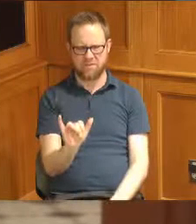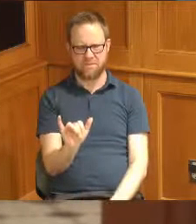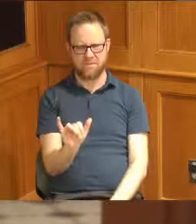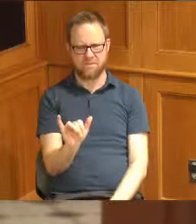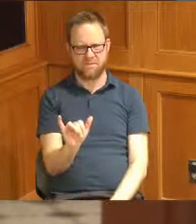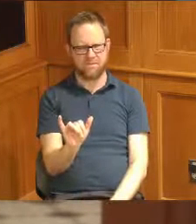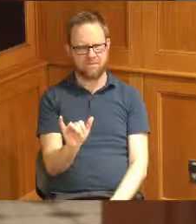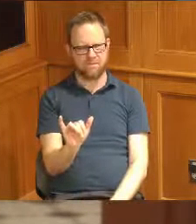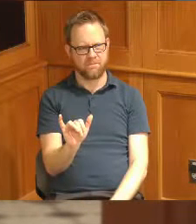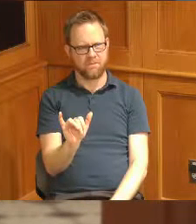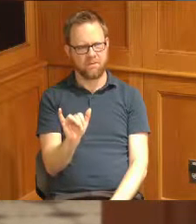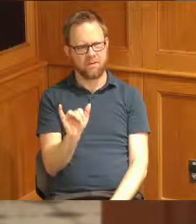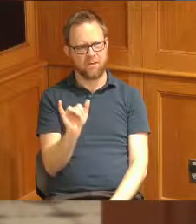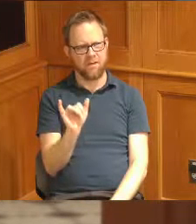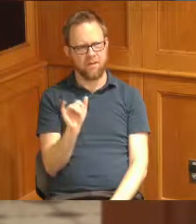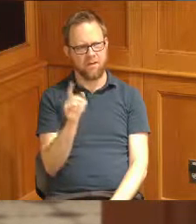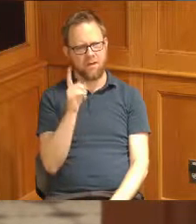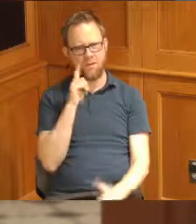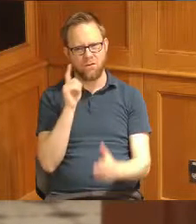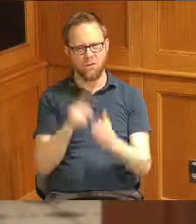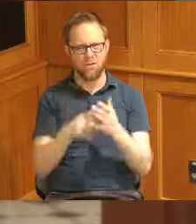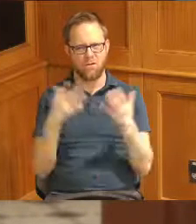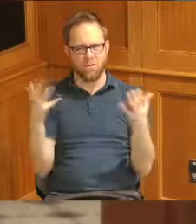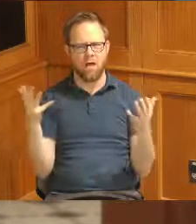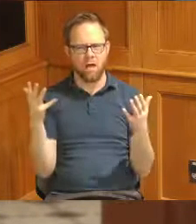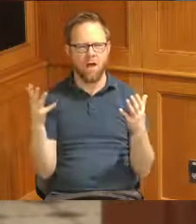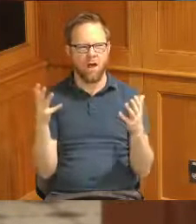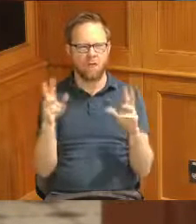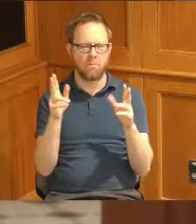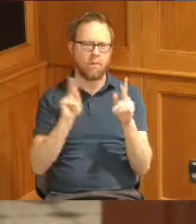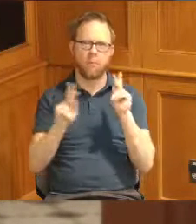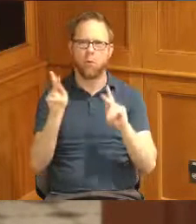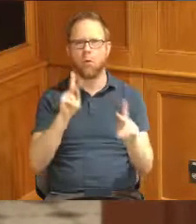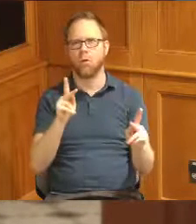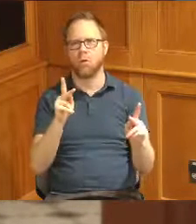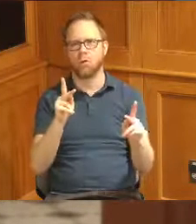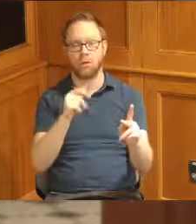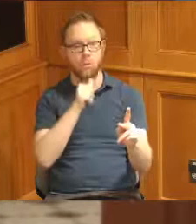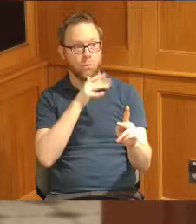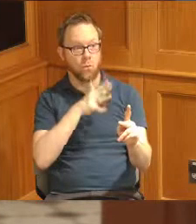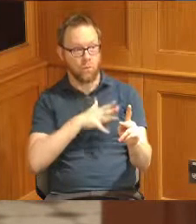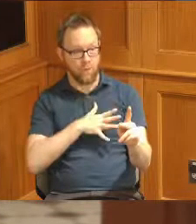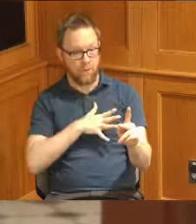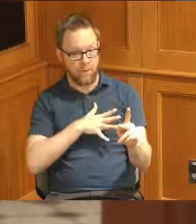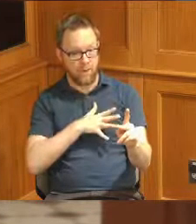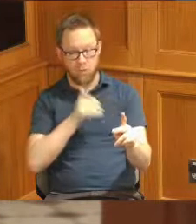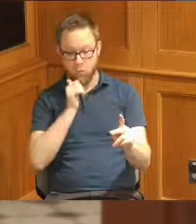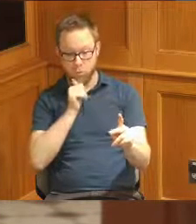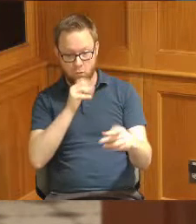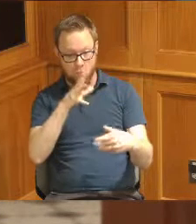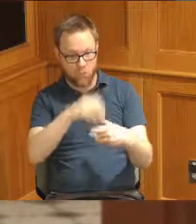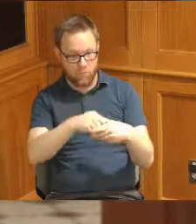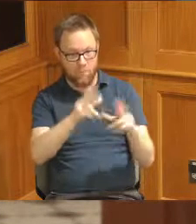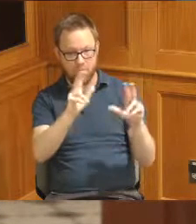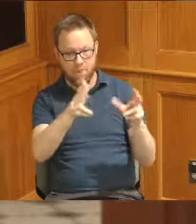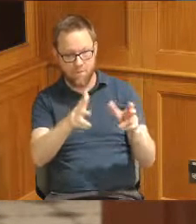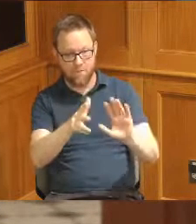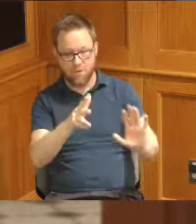there's a lot of play callers in this room a lot of women girls in in basketball I was the team